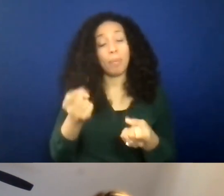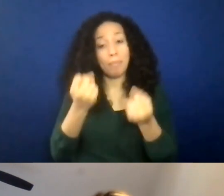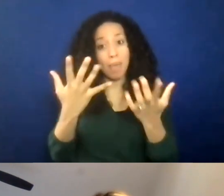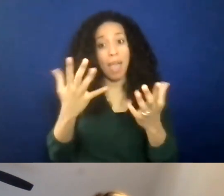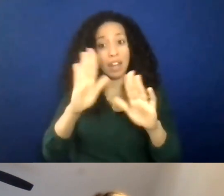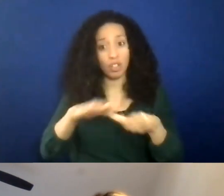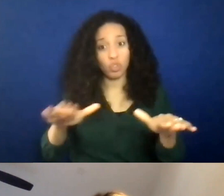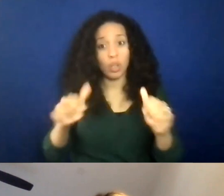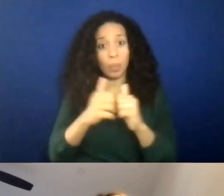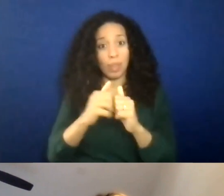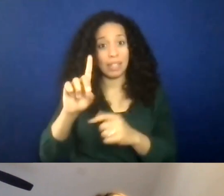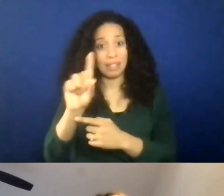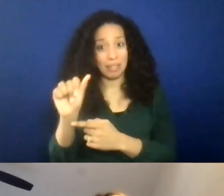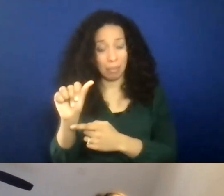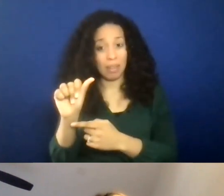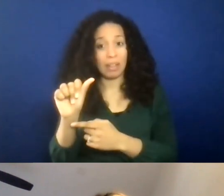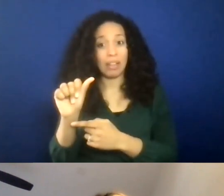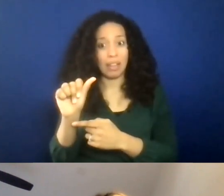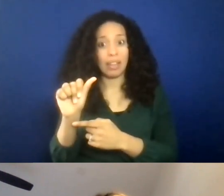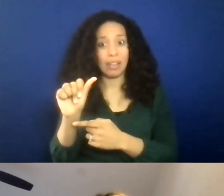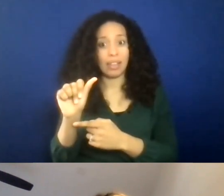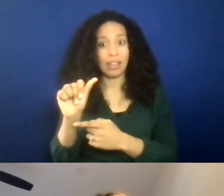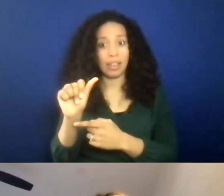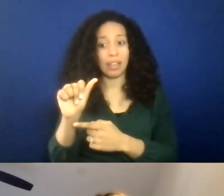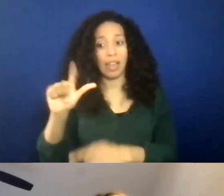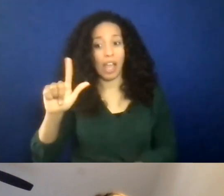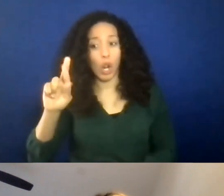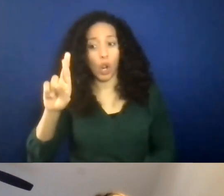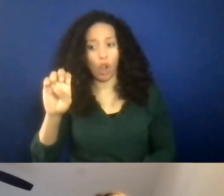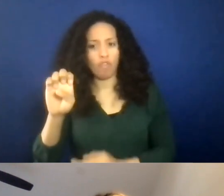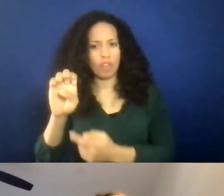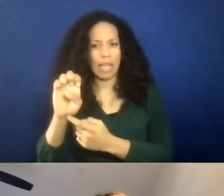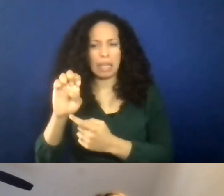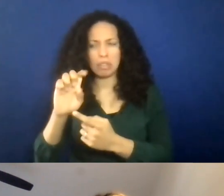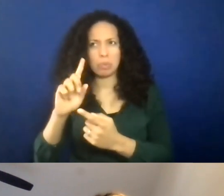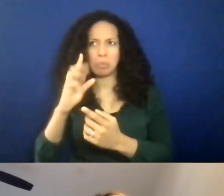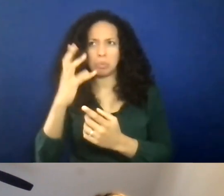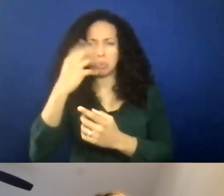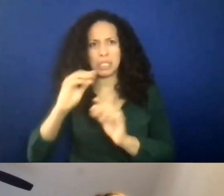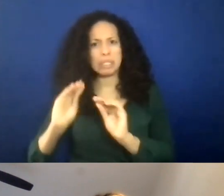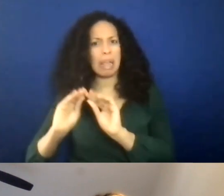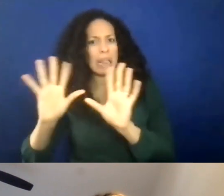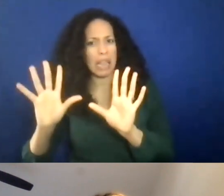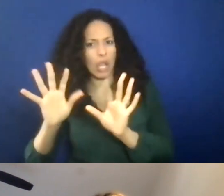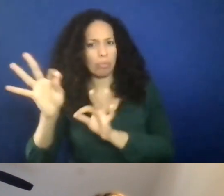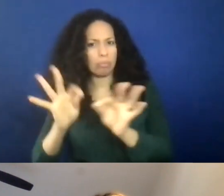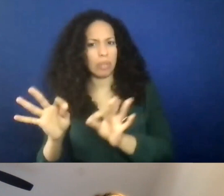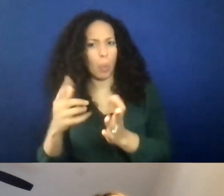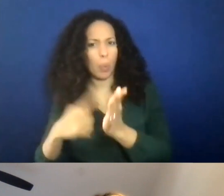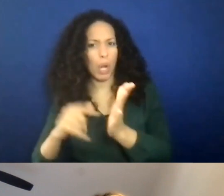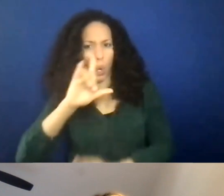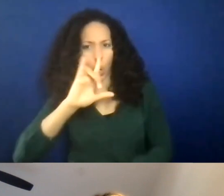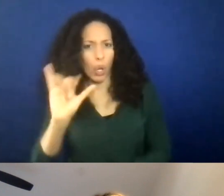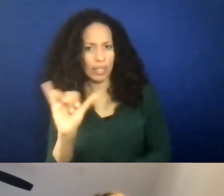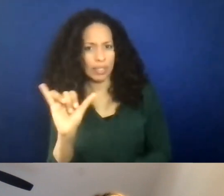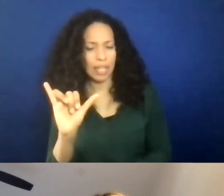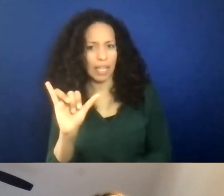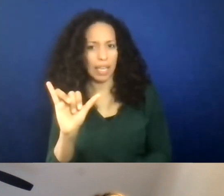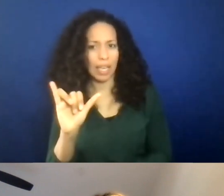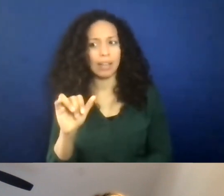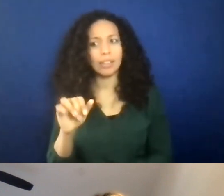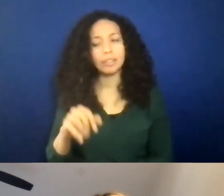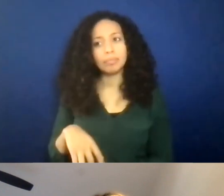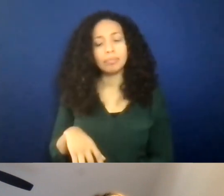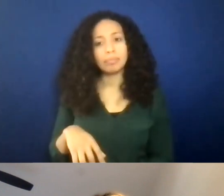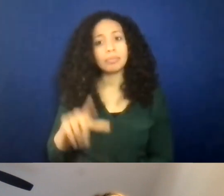it's defined in a pretty straightforward way, um, where it has to do with how much access they have